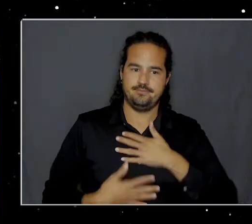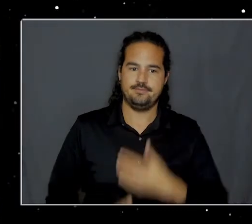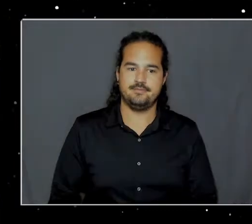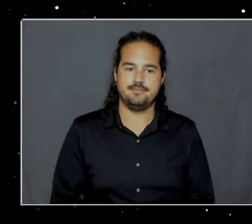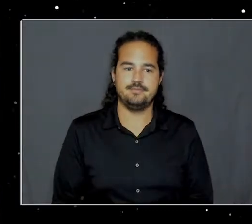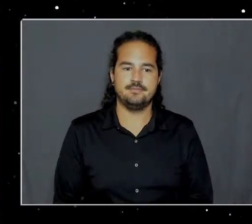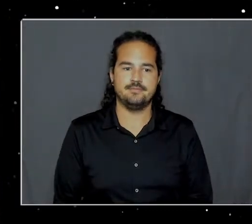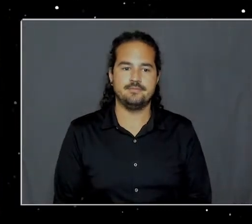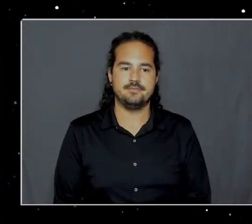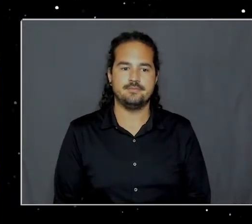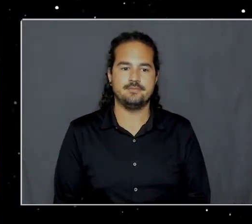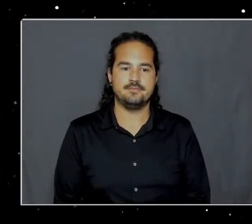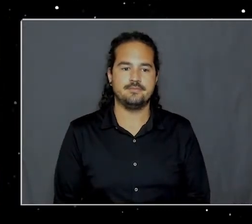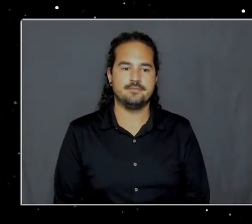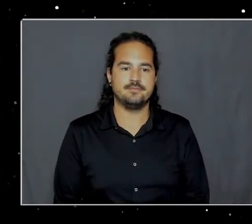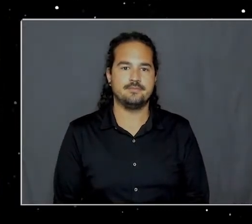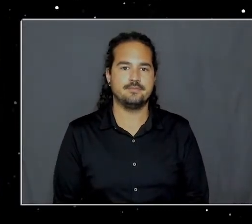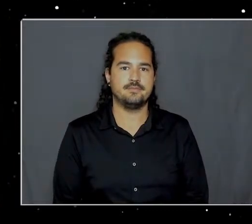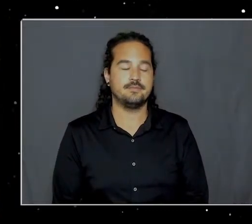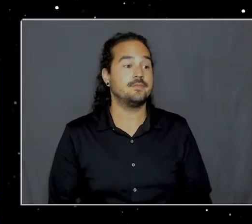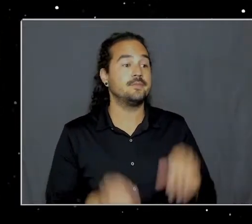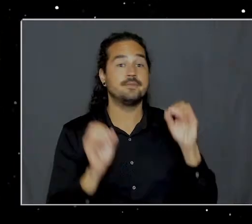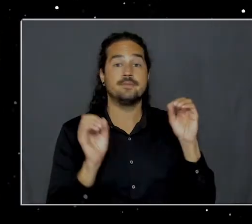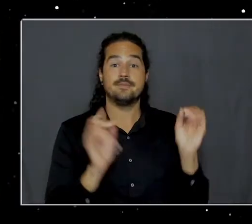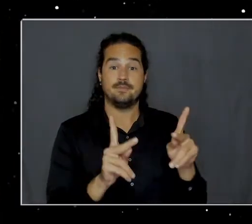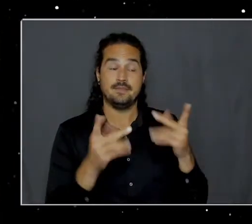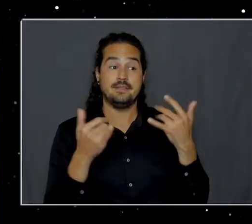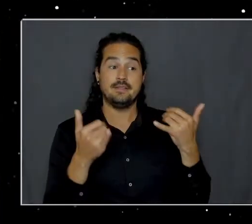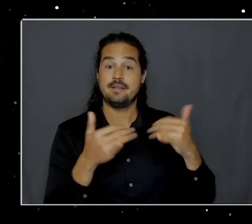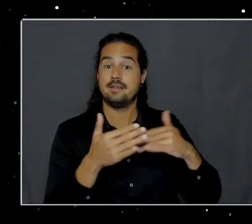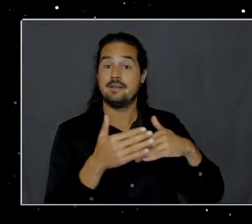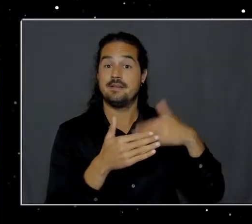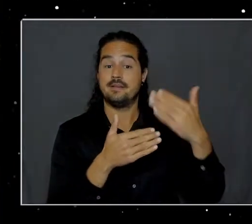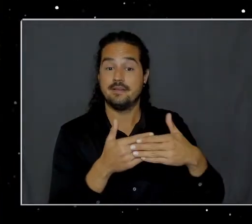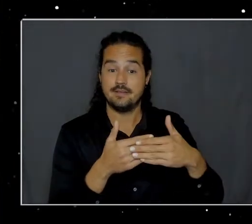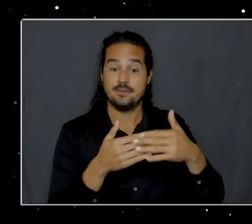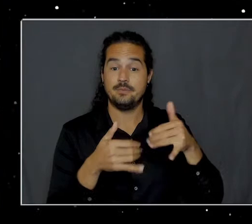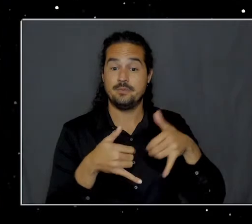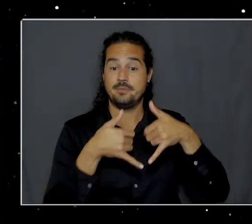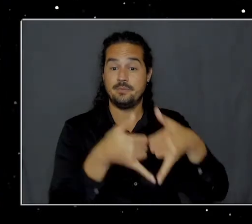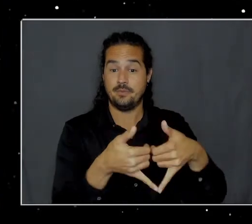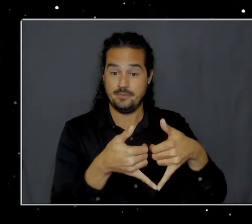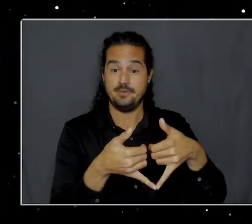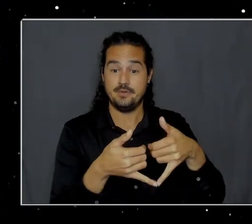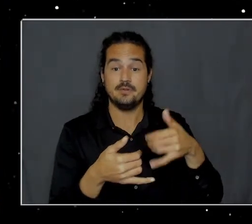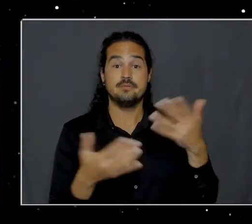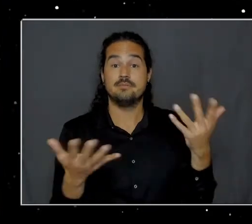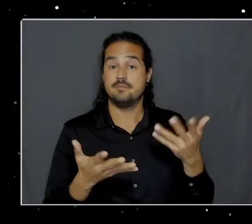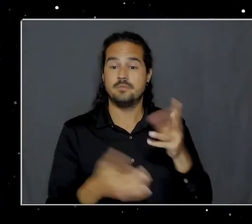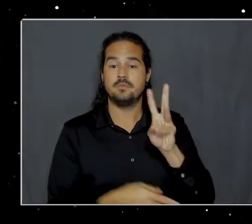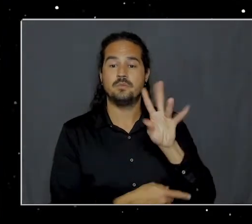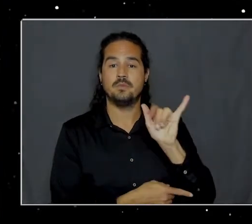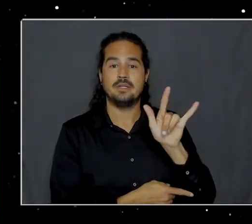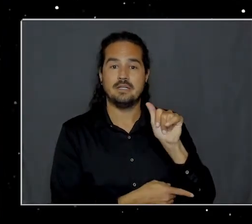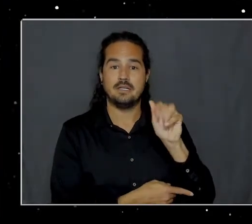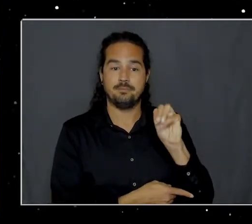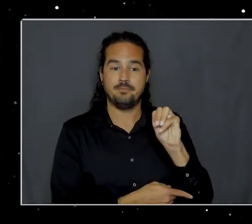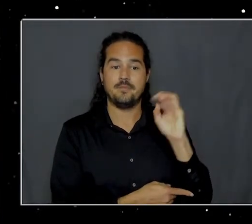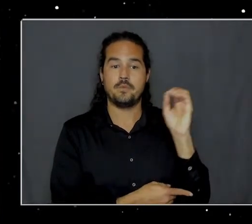EULA SCOTT BYNOE: ALL RIGHT, YOU GUYS. AND ON THAT NOTE, I'M GOING TO MOVE US ALONG TO OUR NEXT AWARD.